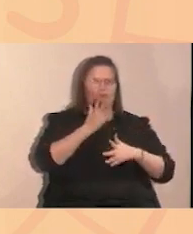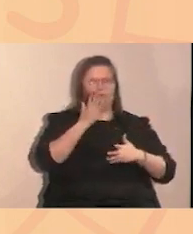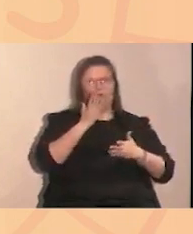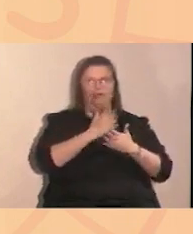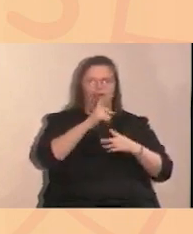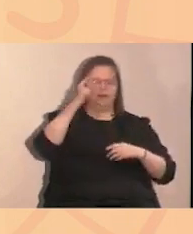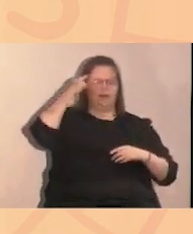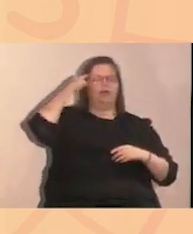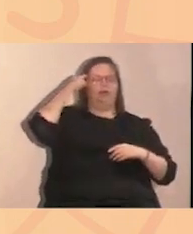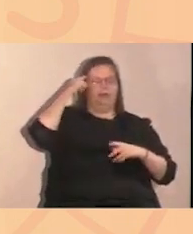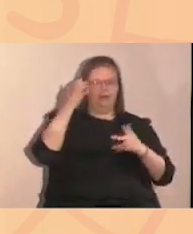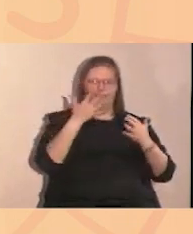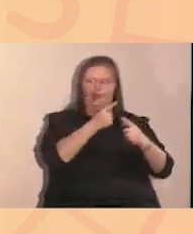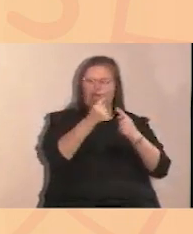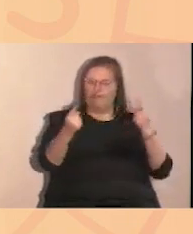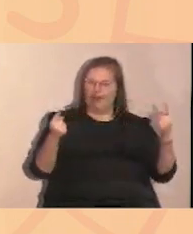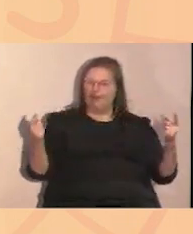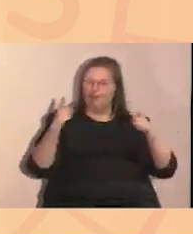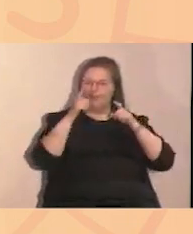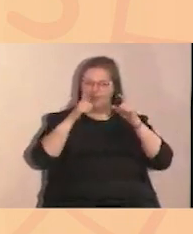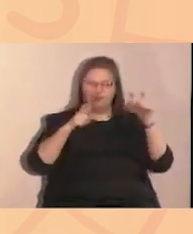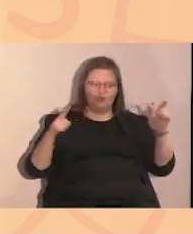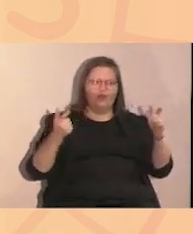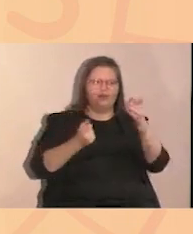of us as First Nations curators have had in our careers.